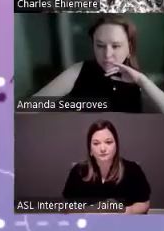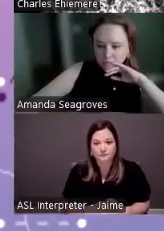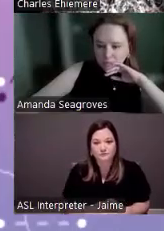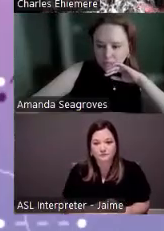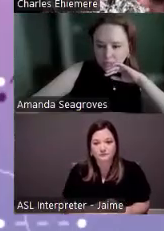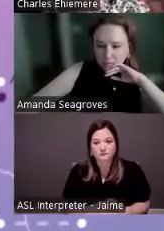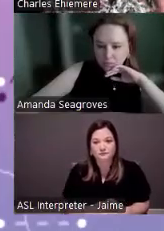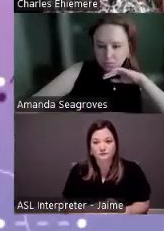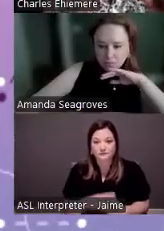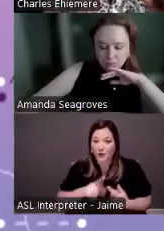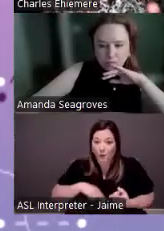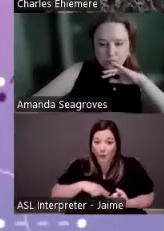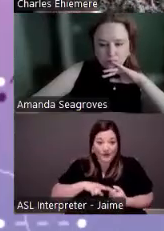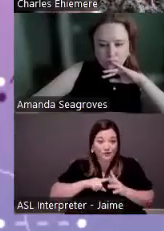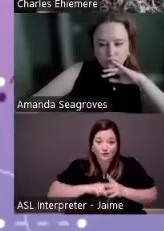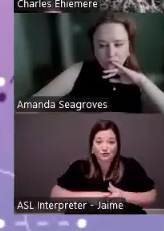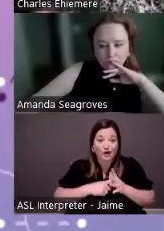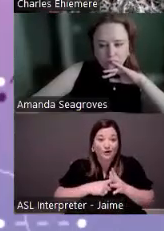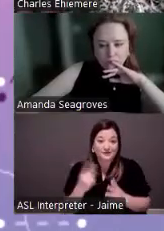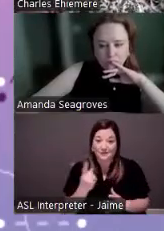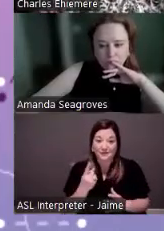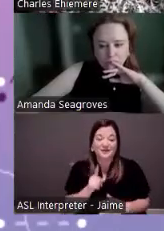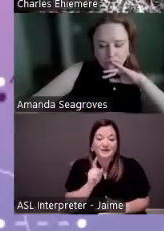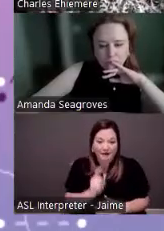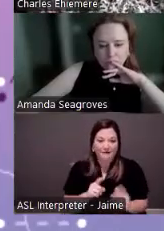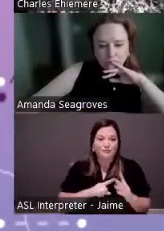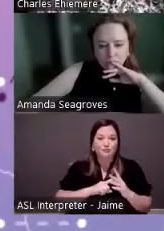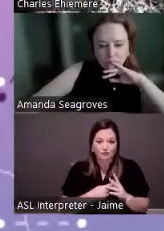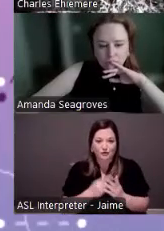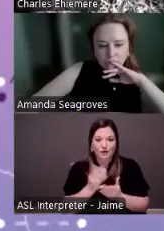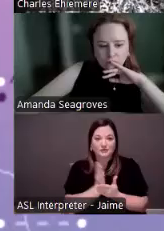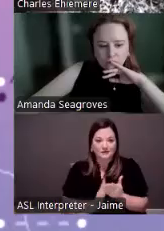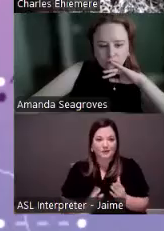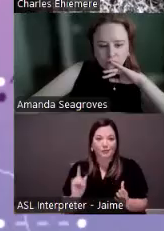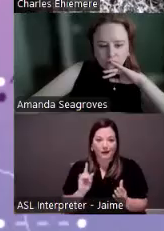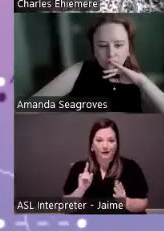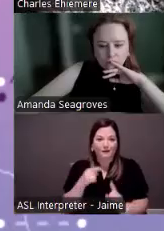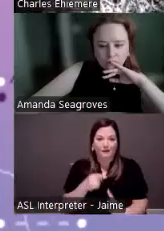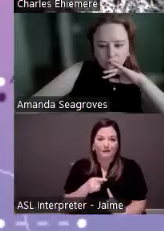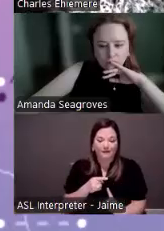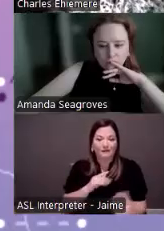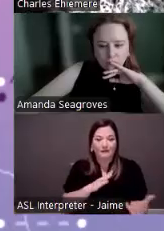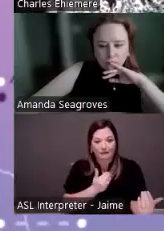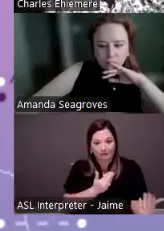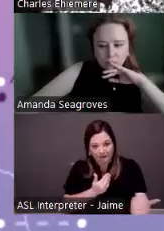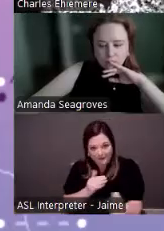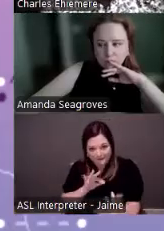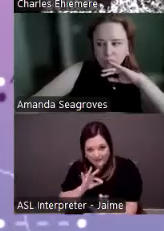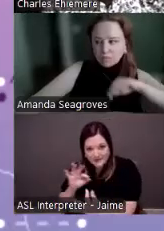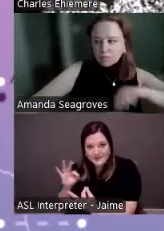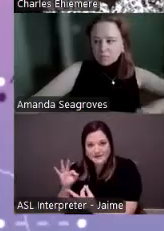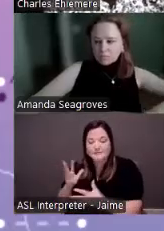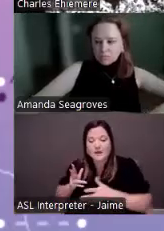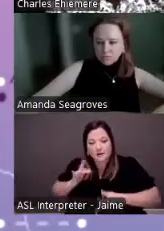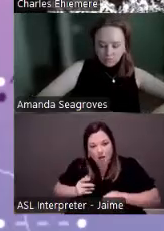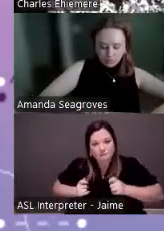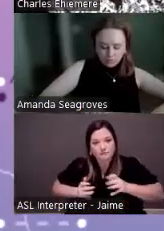you have to just start from somewhere, then build from as you're getting those feedback. You're making those input to ensure that it's all inclusive.